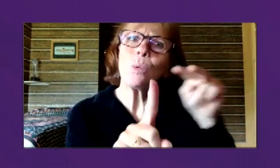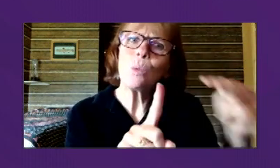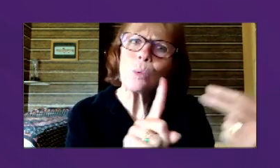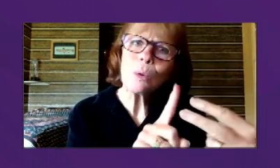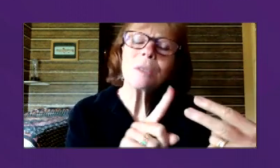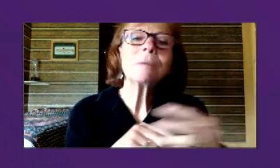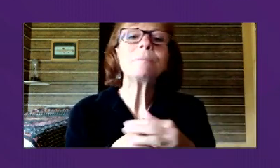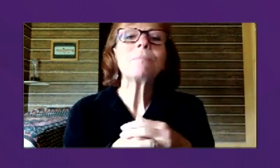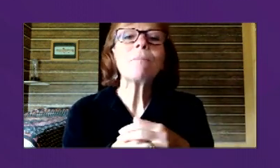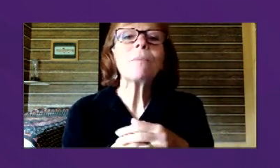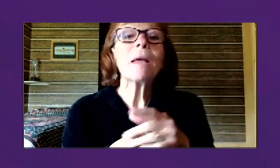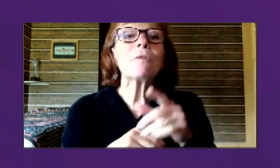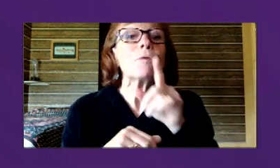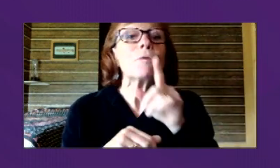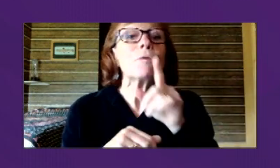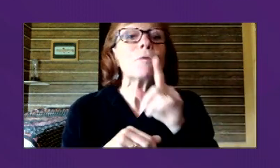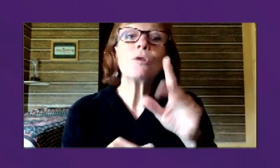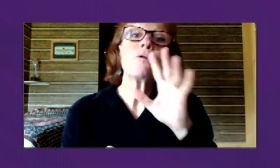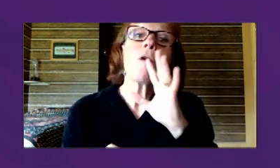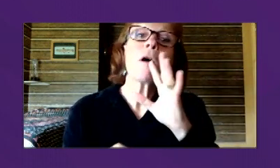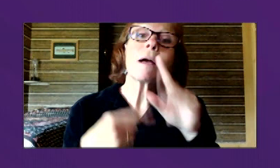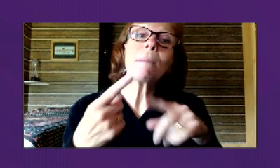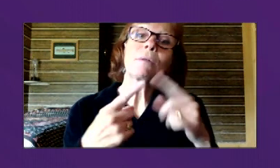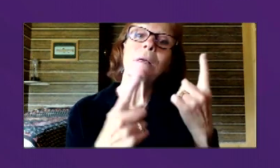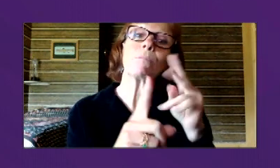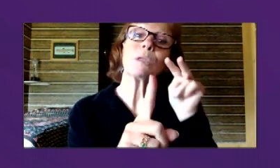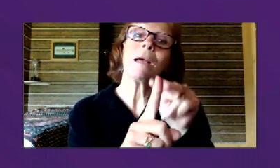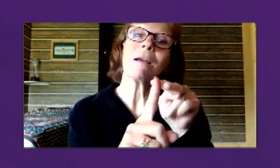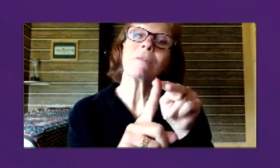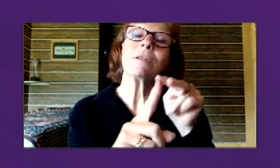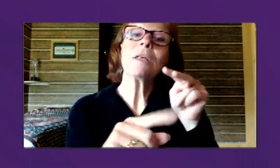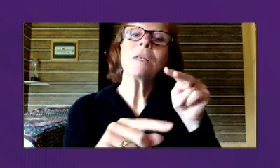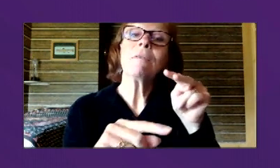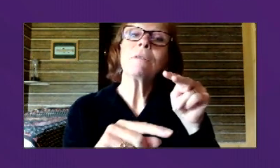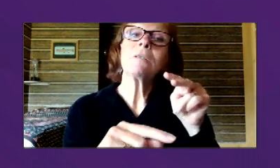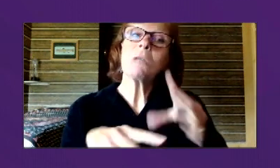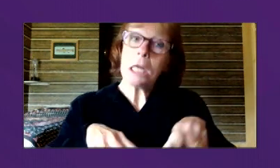to all, but do not say all Native peoples or all tribes do these things.